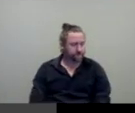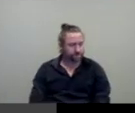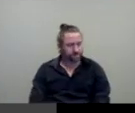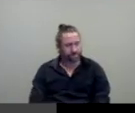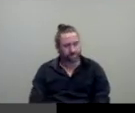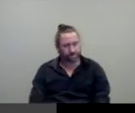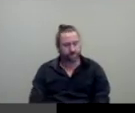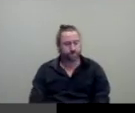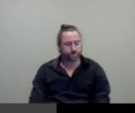there we go